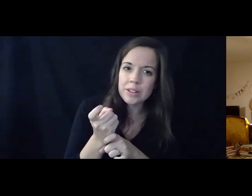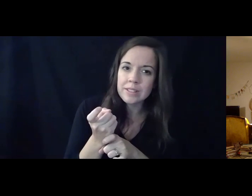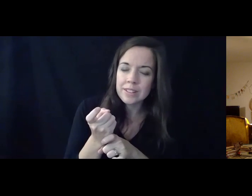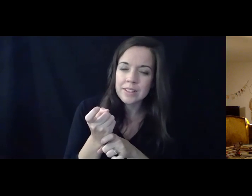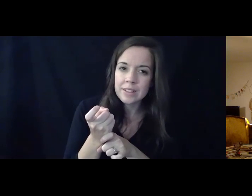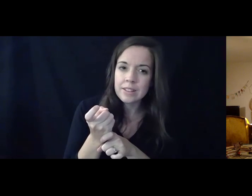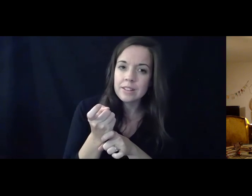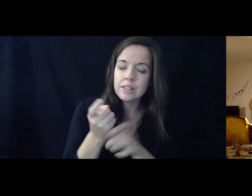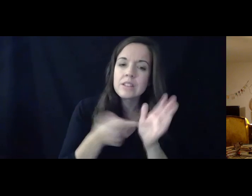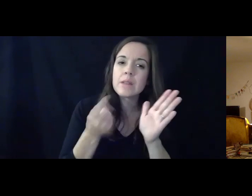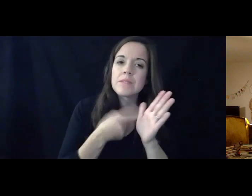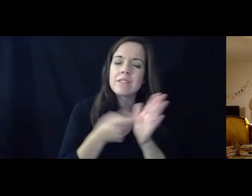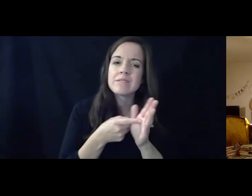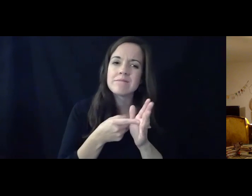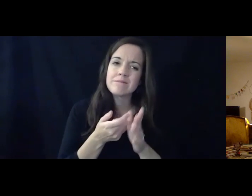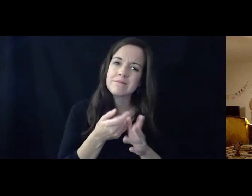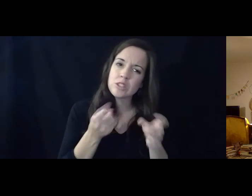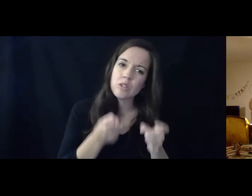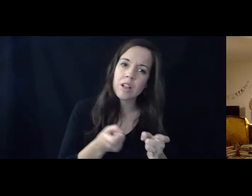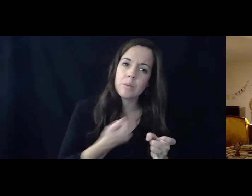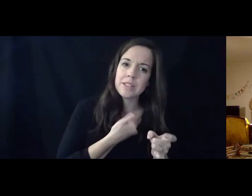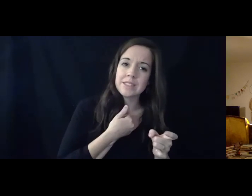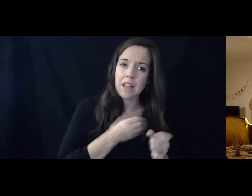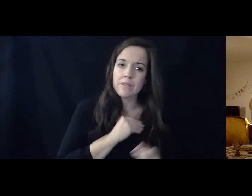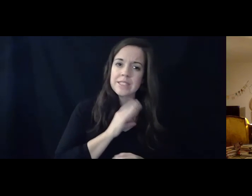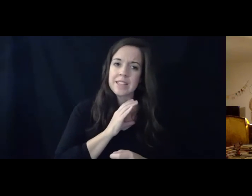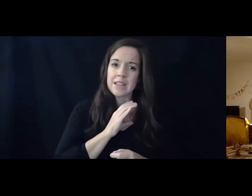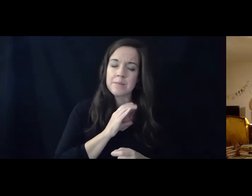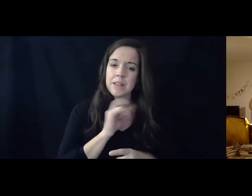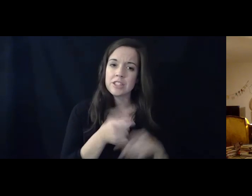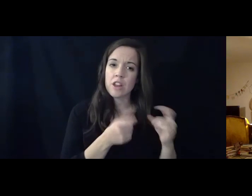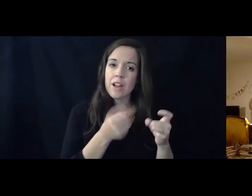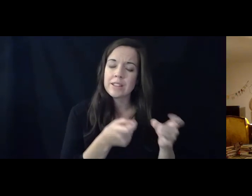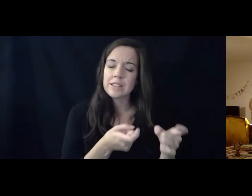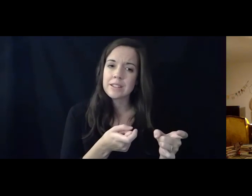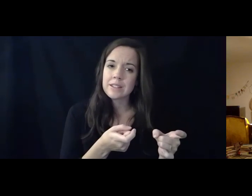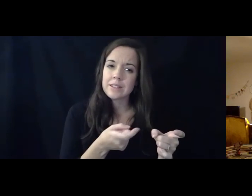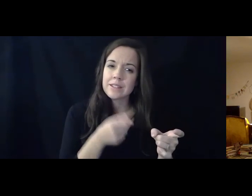with self-esteem, generosity. She was the kind to need and need, like me,